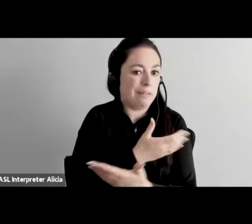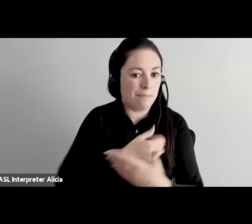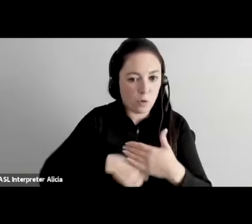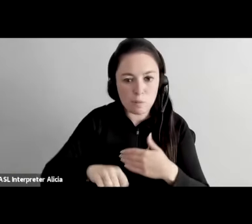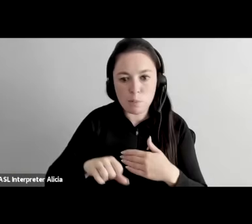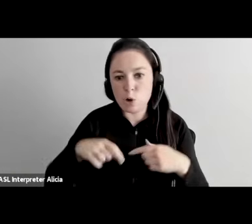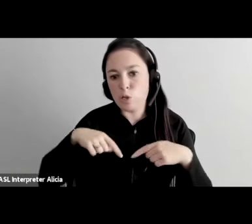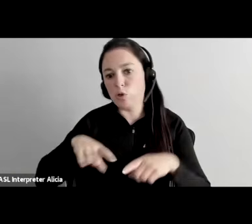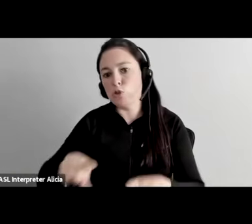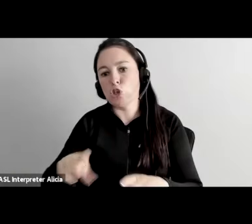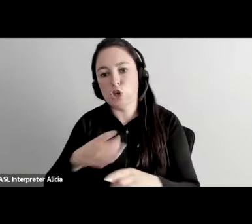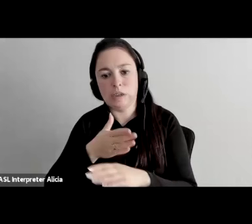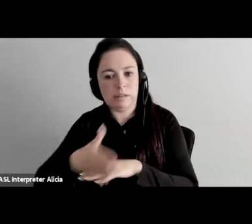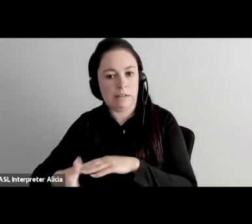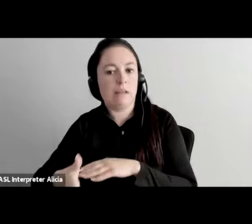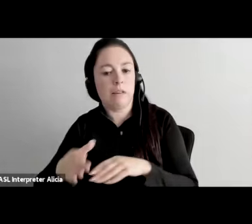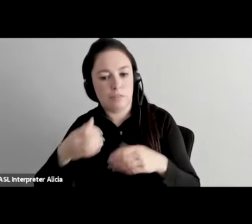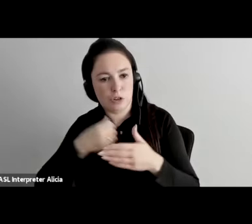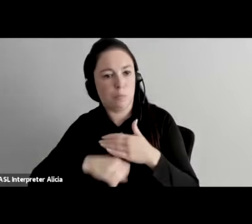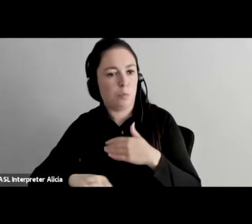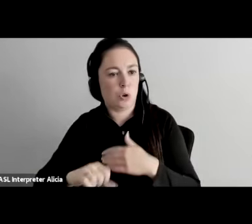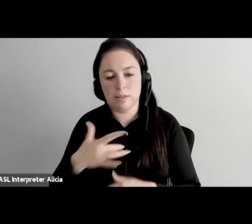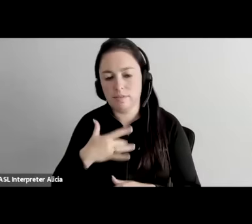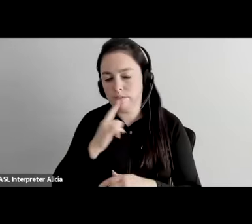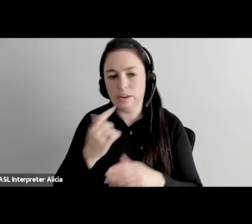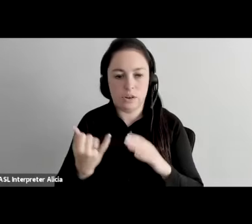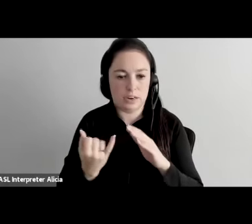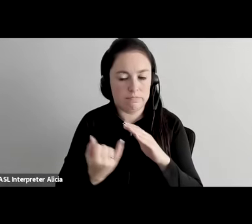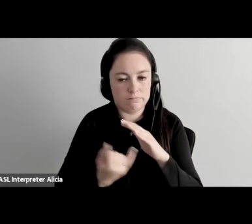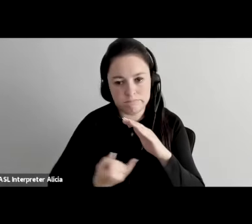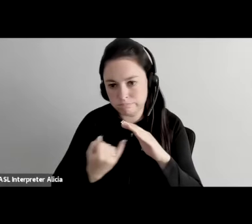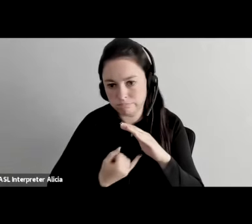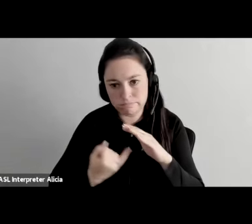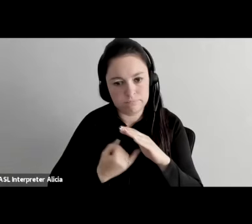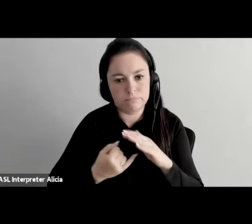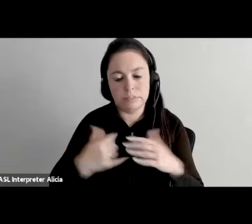I was isolated and scared please go back